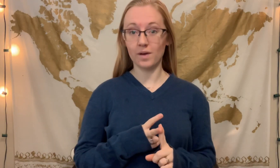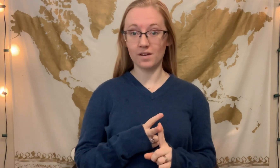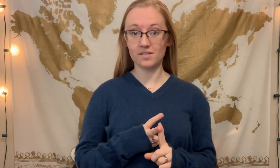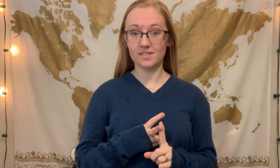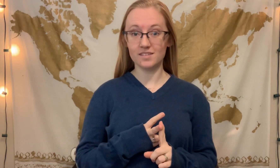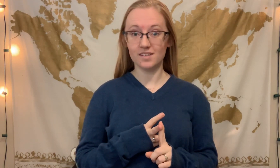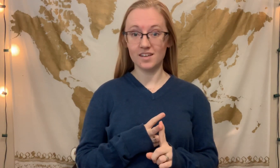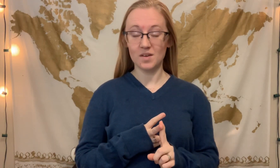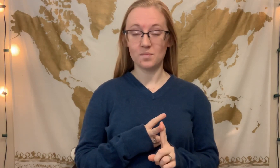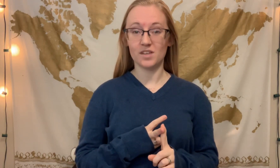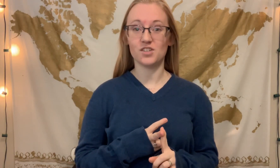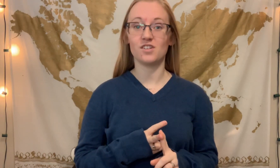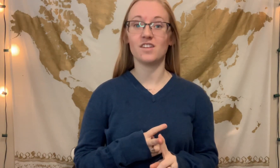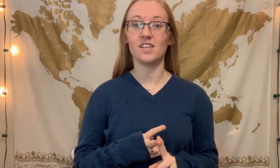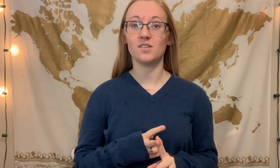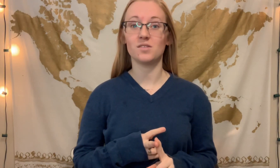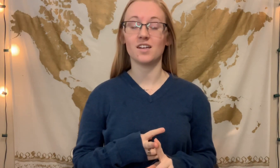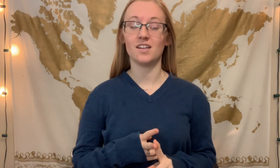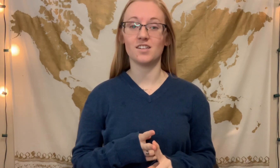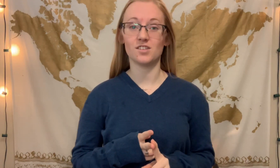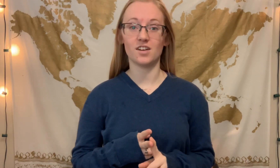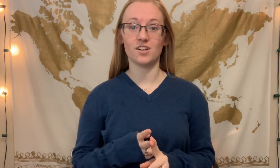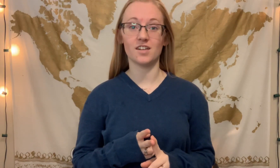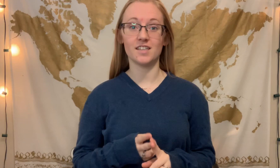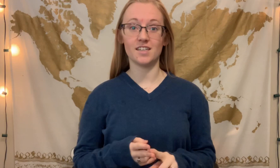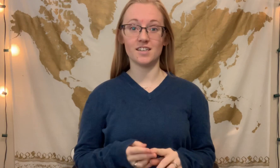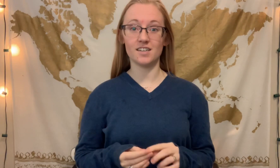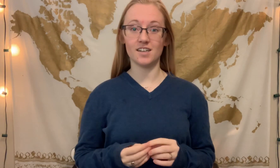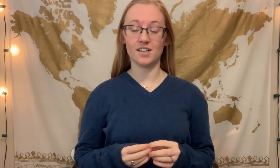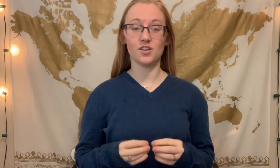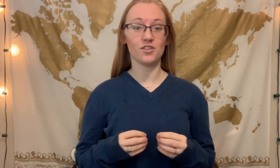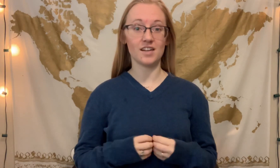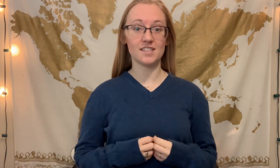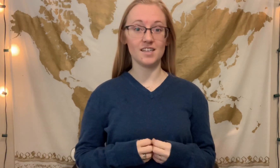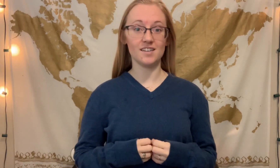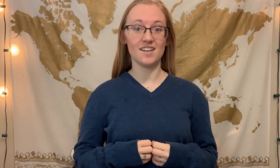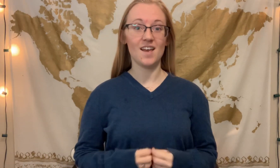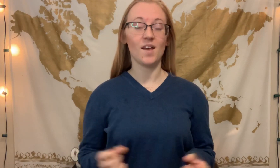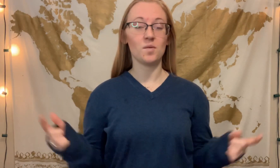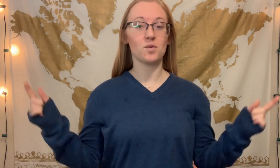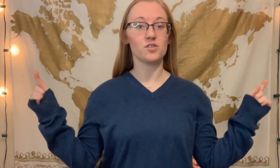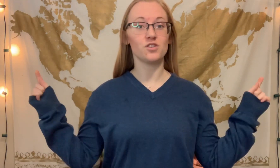bounce, make sure that you sign each letter clear and correctly and post your